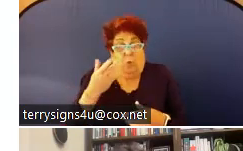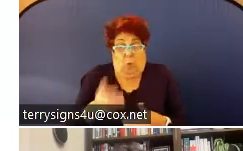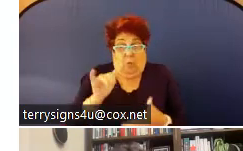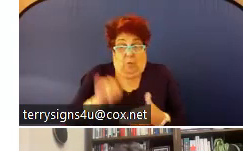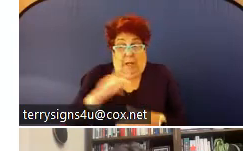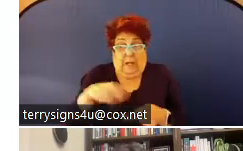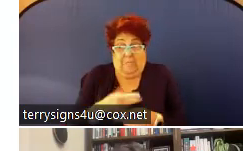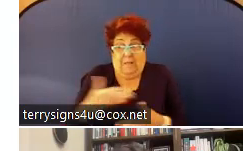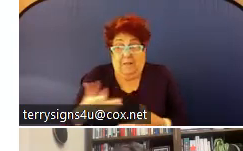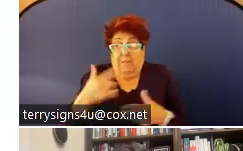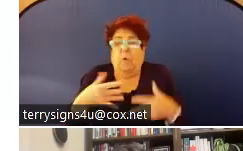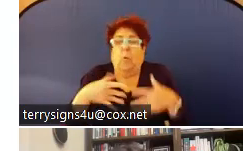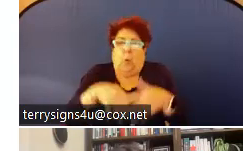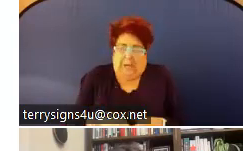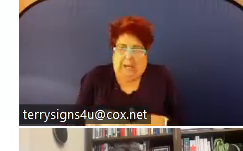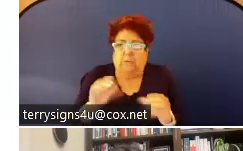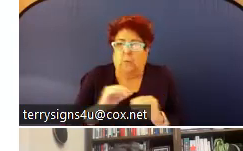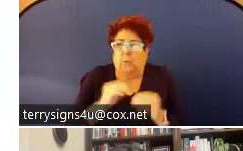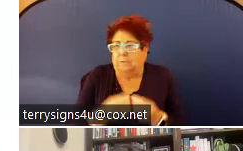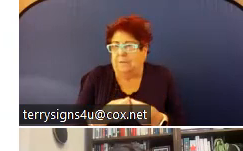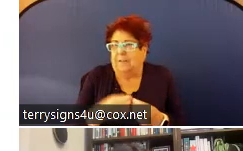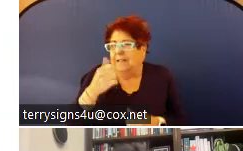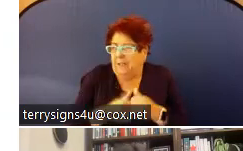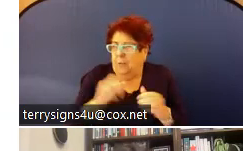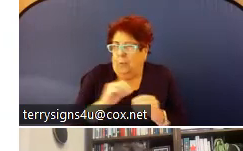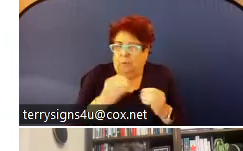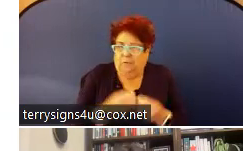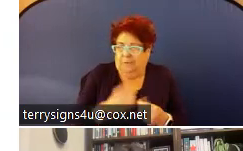In each of those organizations sometimes have different processes and whether they are using